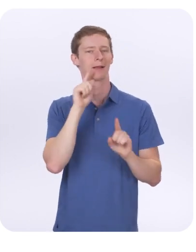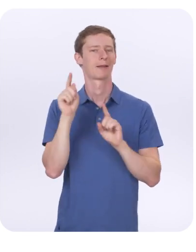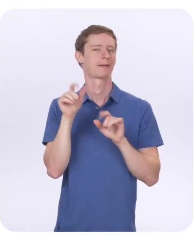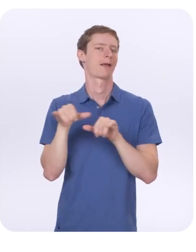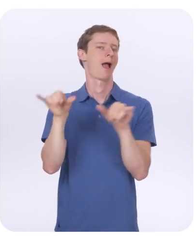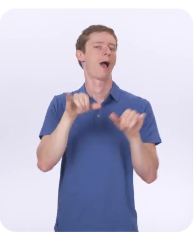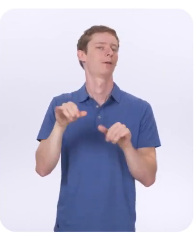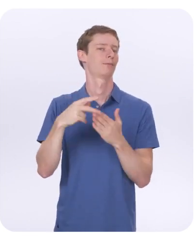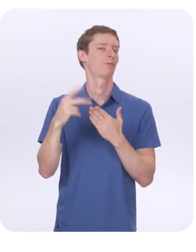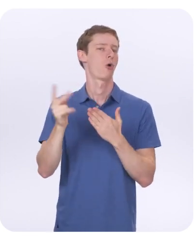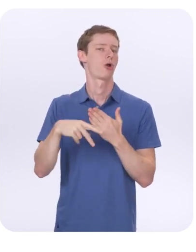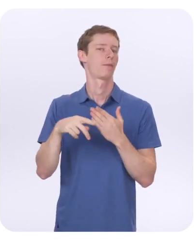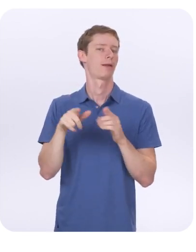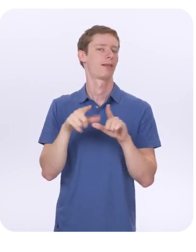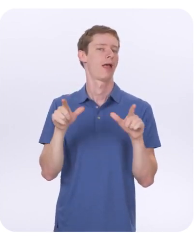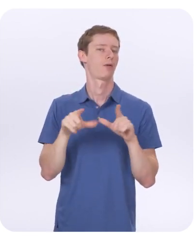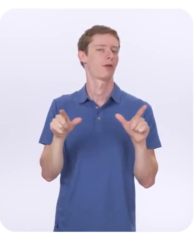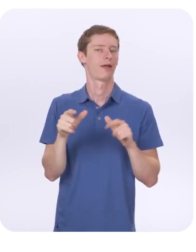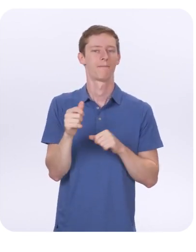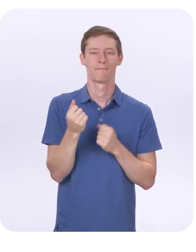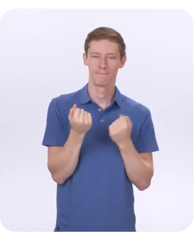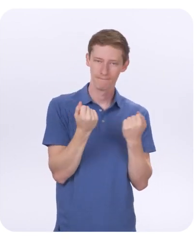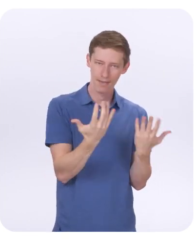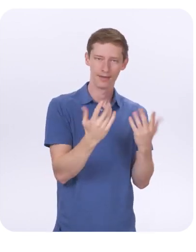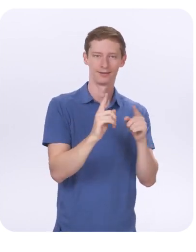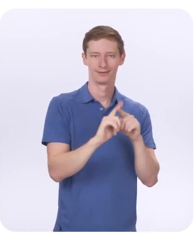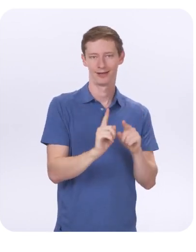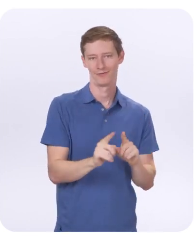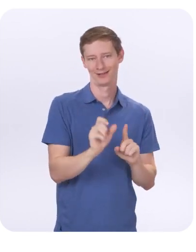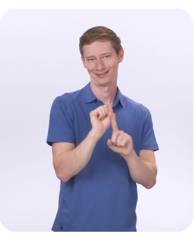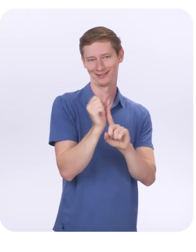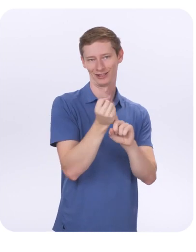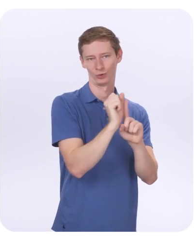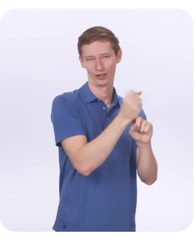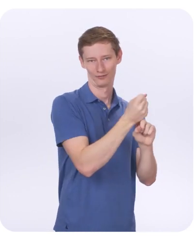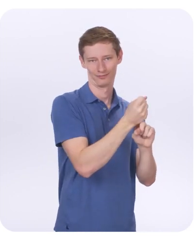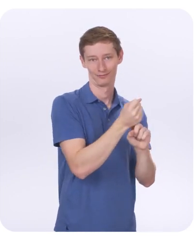and run them locally, completely offline. It means that you could have